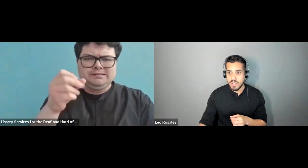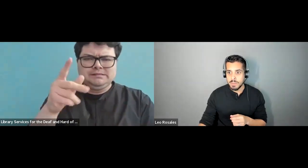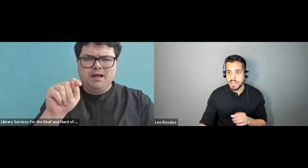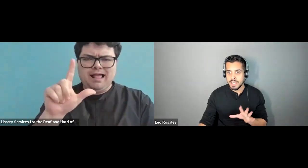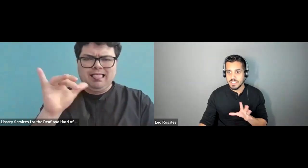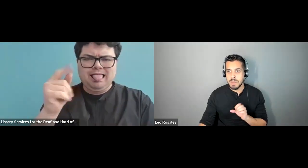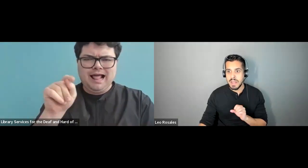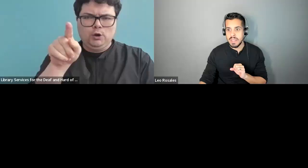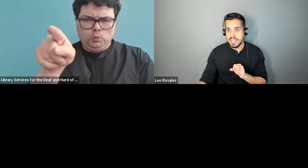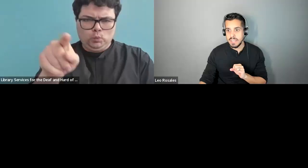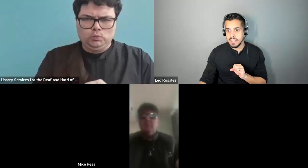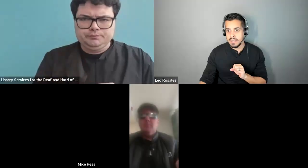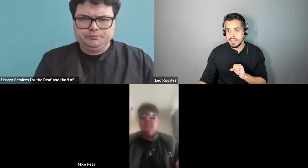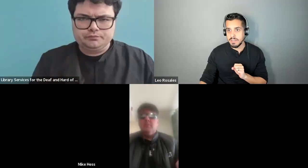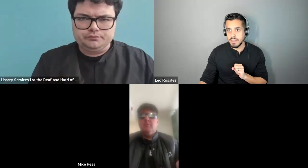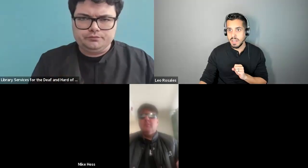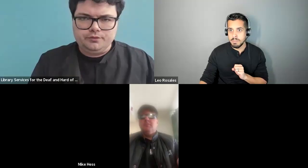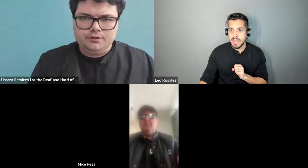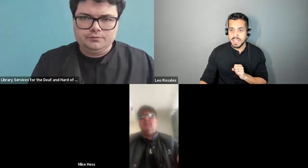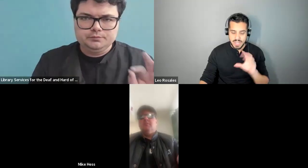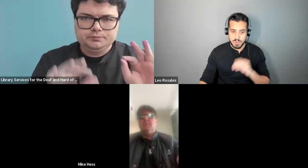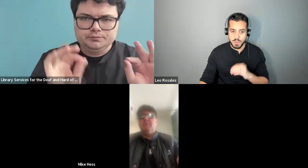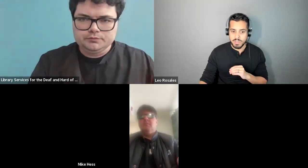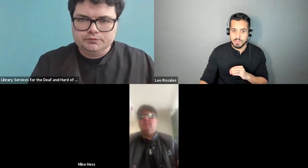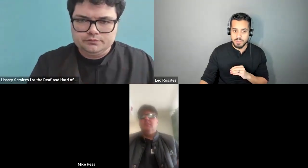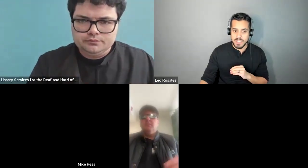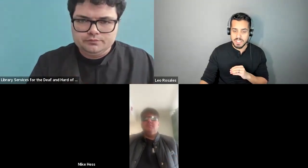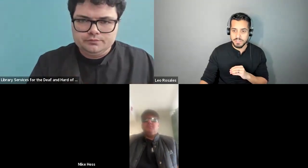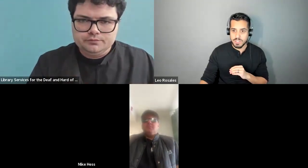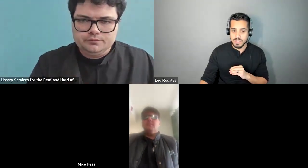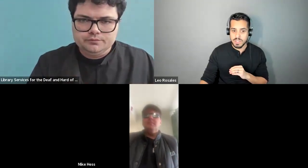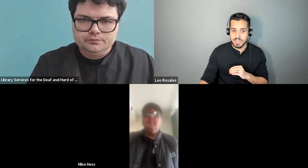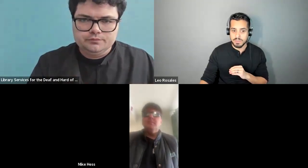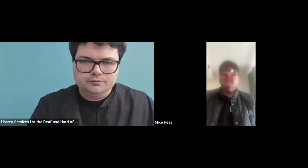So I'm gonna spotlight Mike, and I will remove myself, just one second.